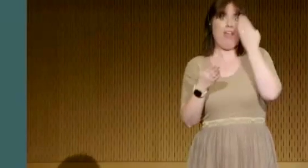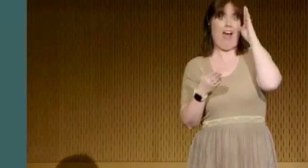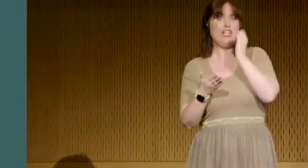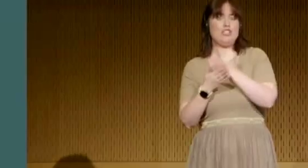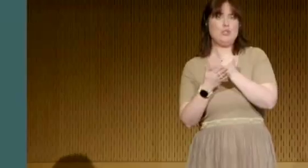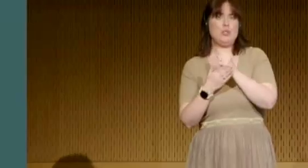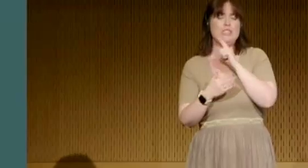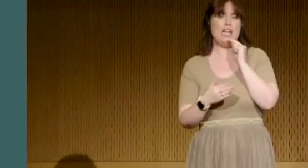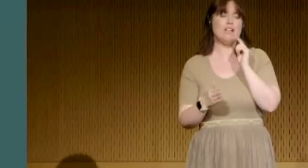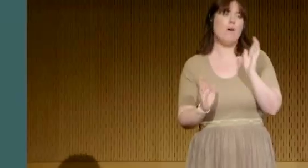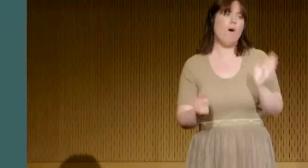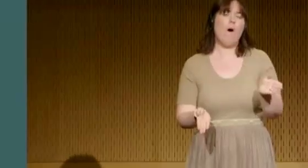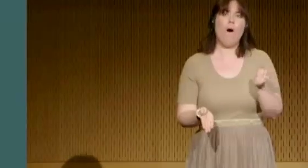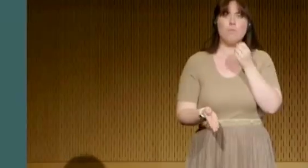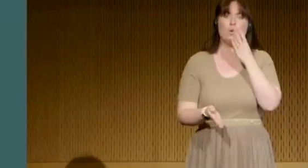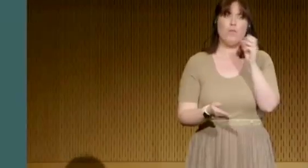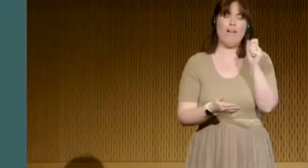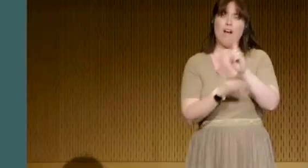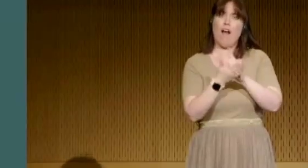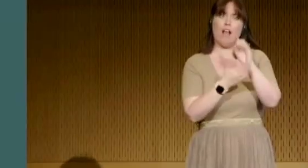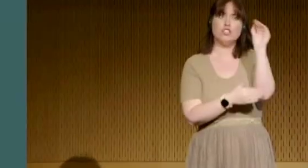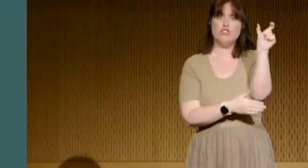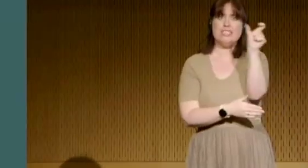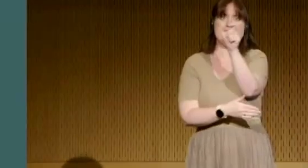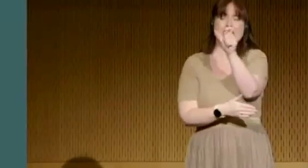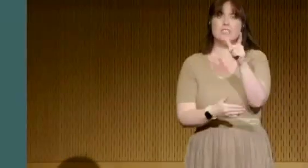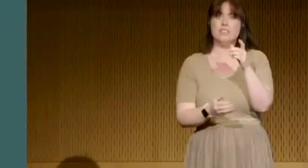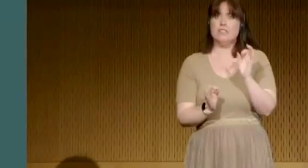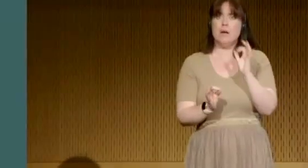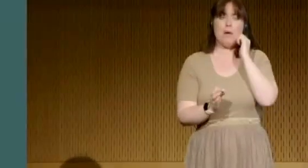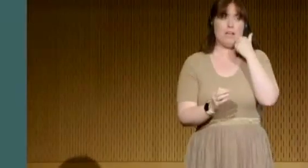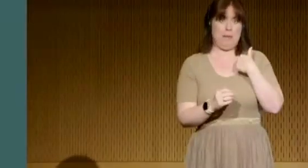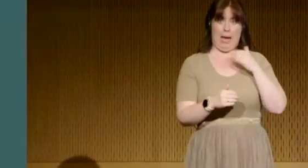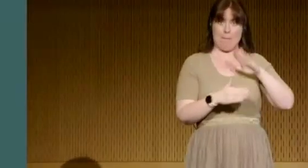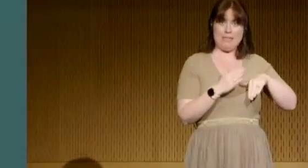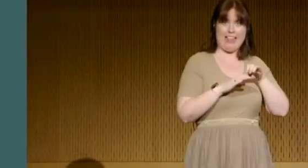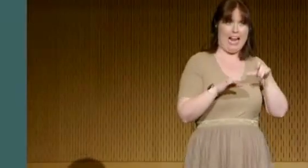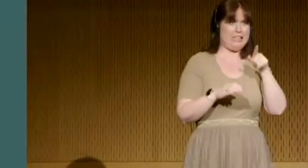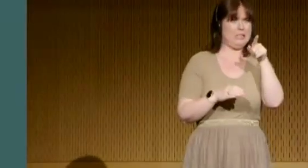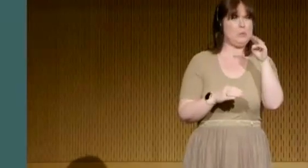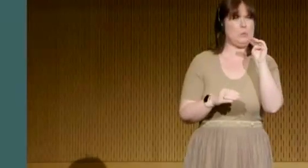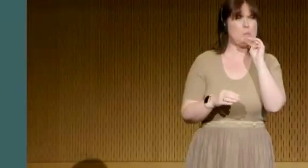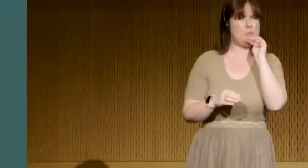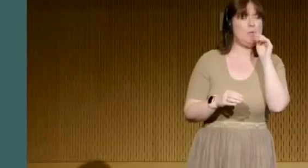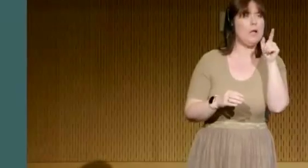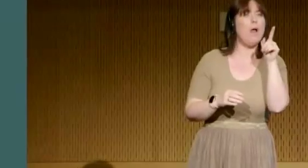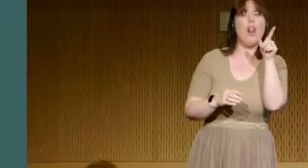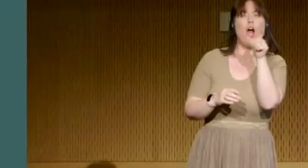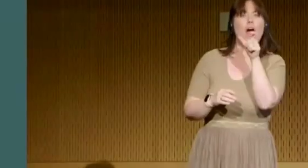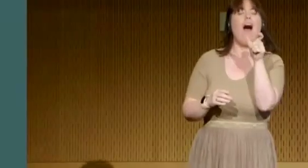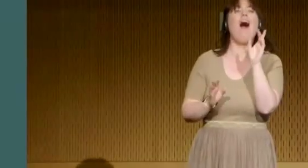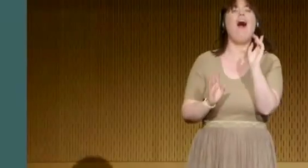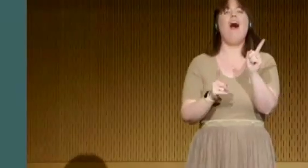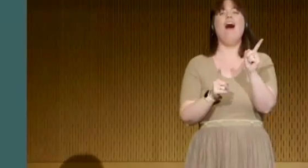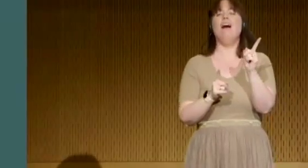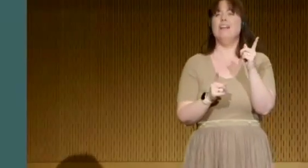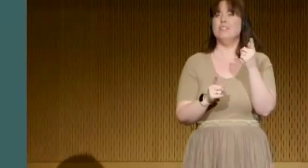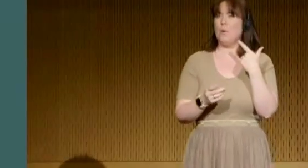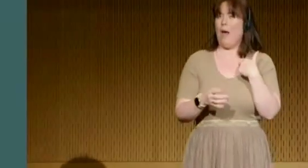Lisa, having the glossaries up there is great because I myself might have missed your class. I'm not familiar with it. I'll have a quick look at the glossary and see what's coming next. So,